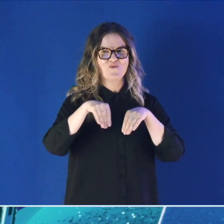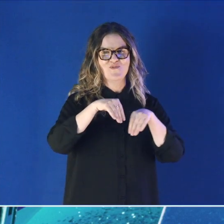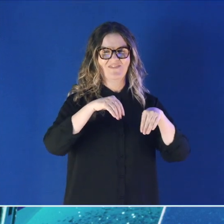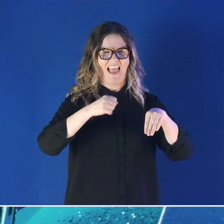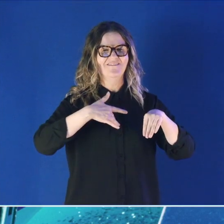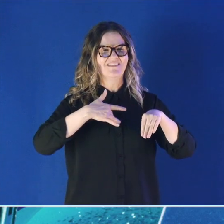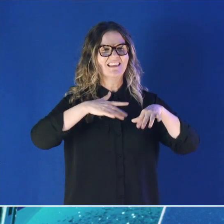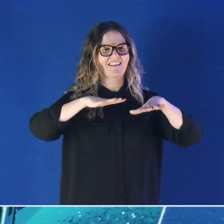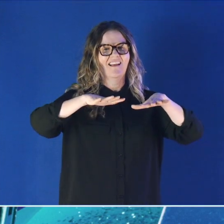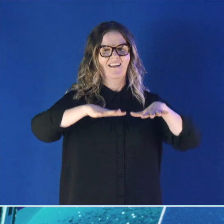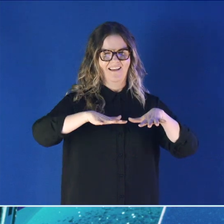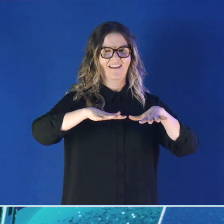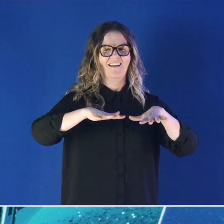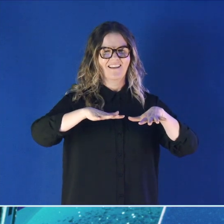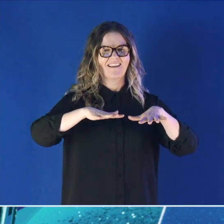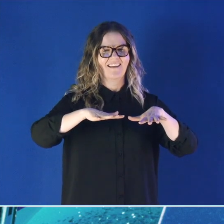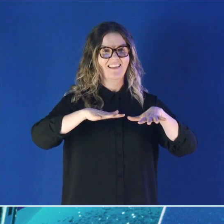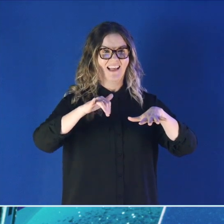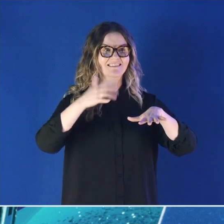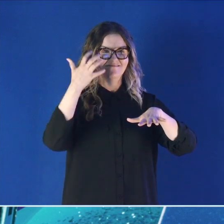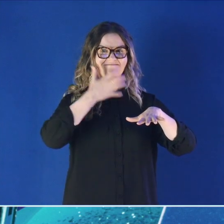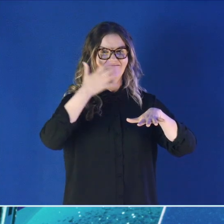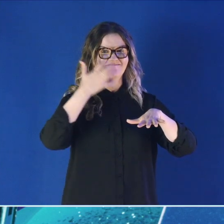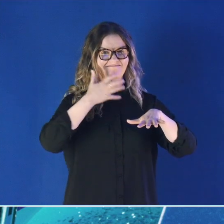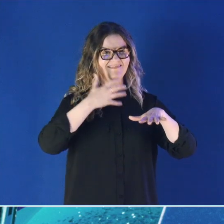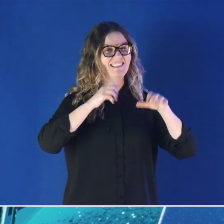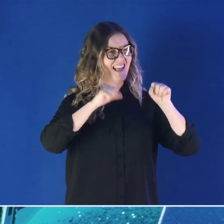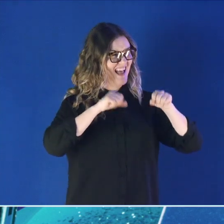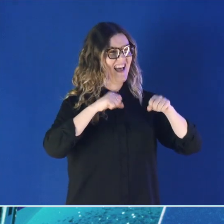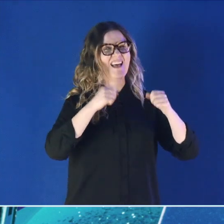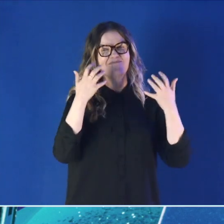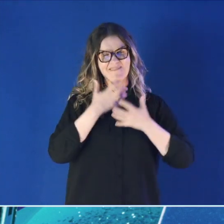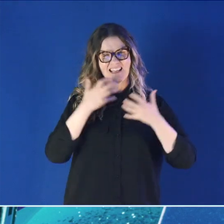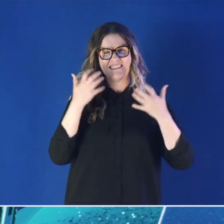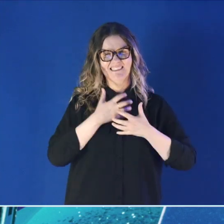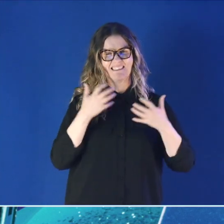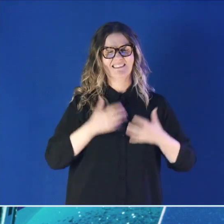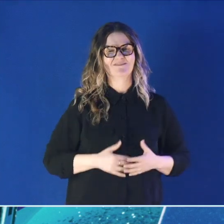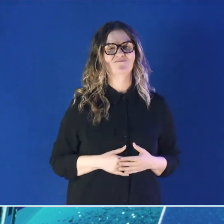It's amazing. And Jerred is too modest because he's in the NBA.